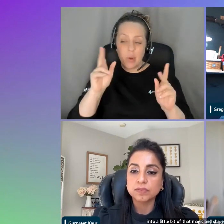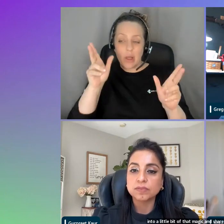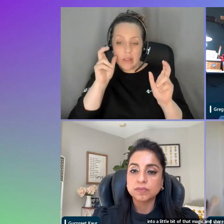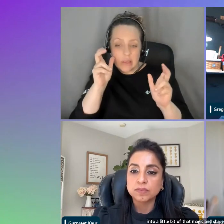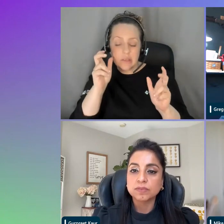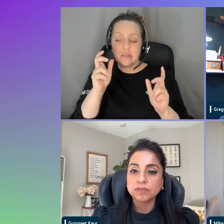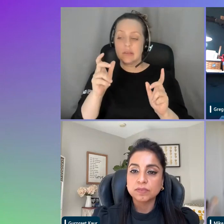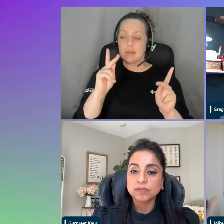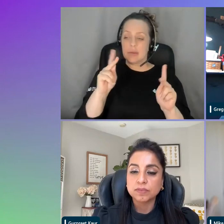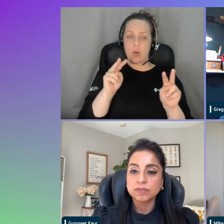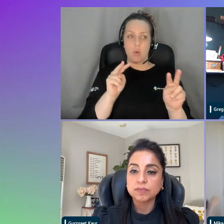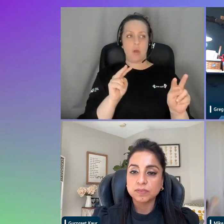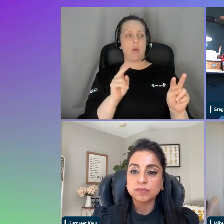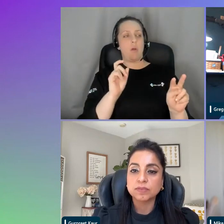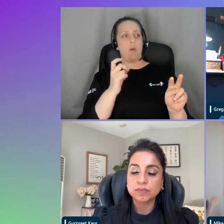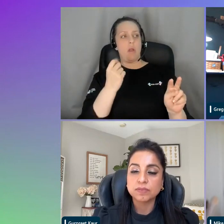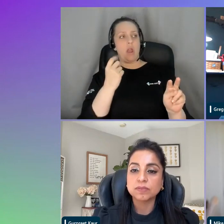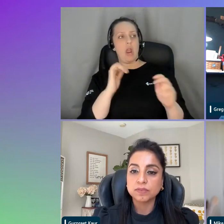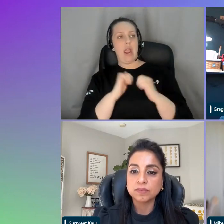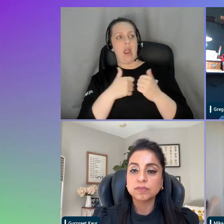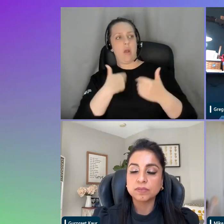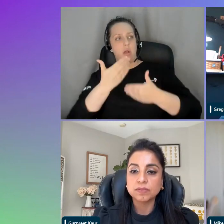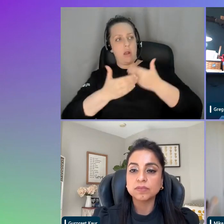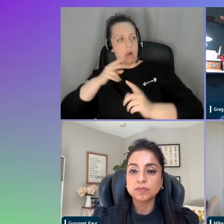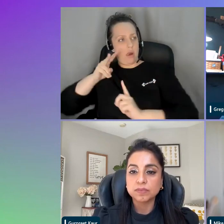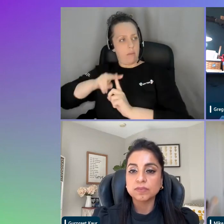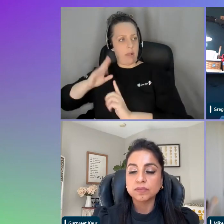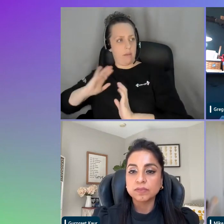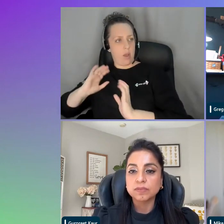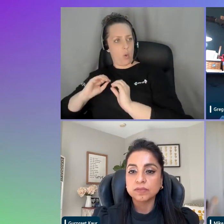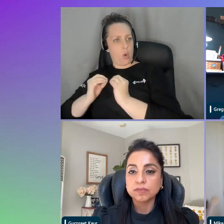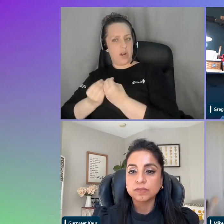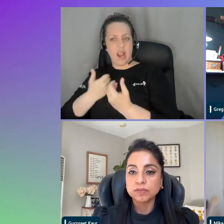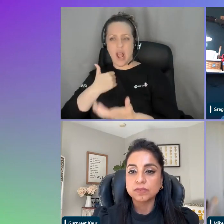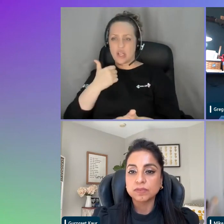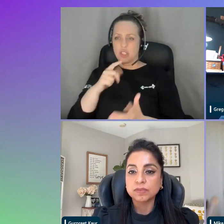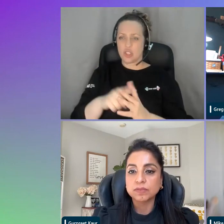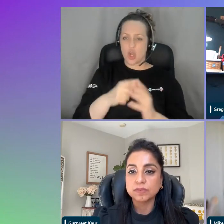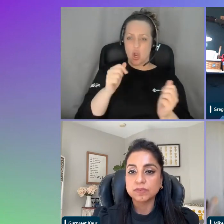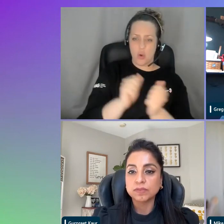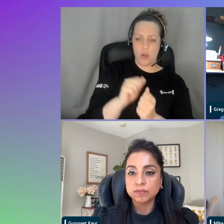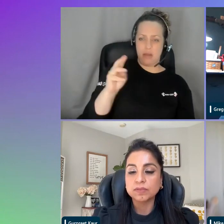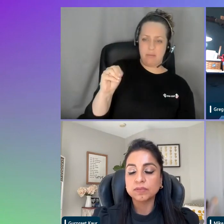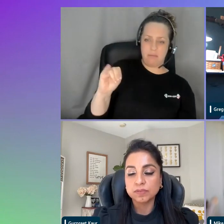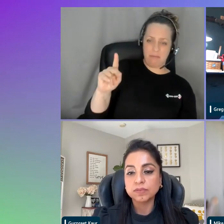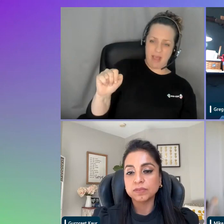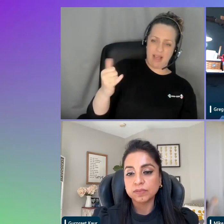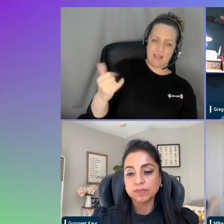are tuned in here really understand how to get this going in their organization. And I think I'll start first with Mike, this time. >> Okay. Thanks, Greg. Uh, well,